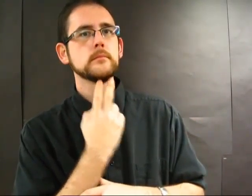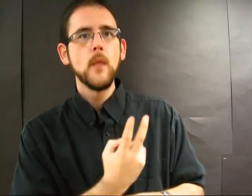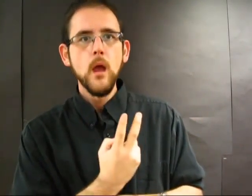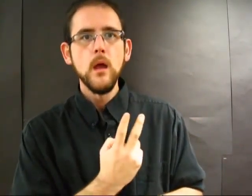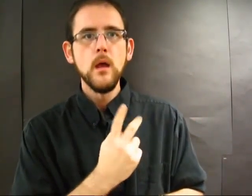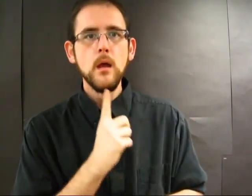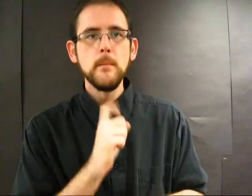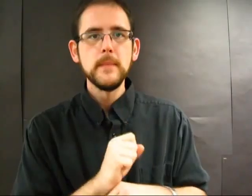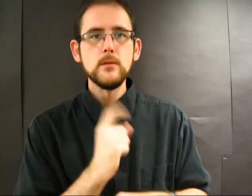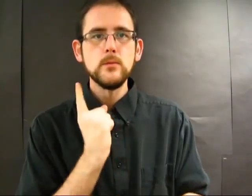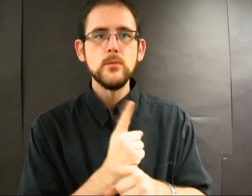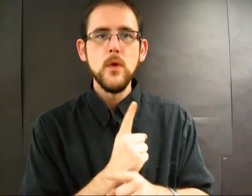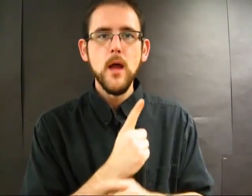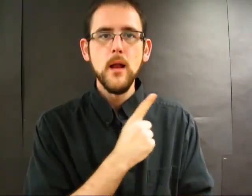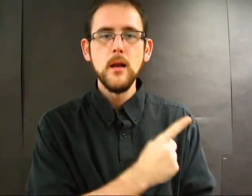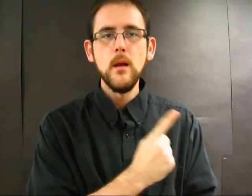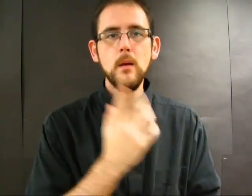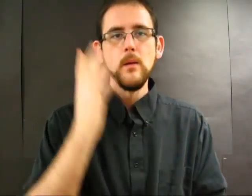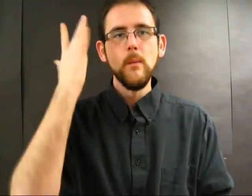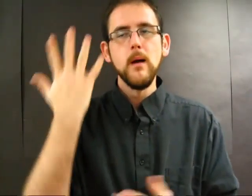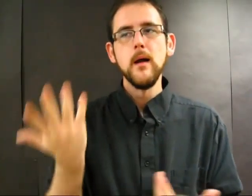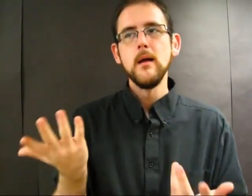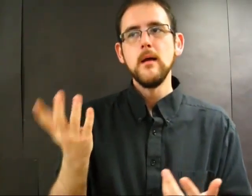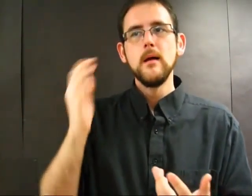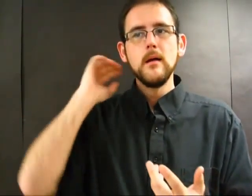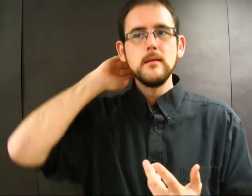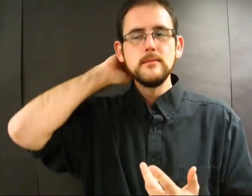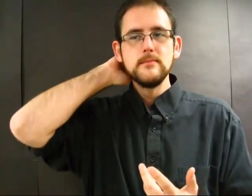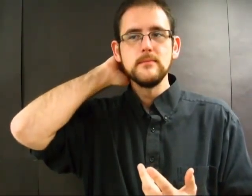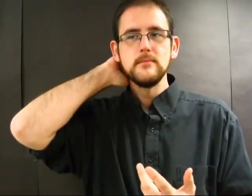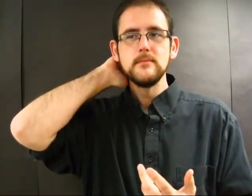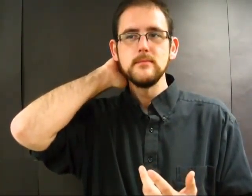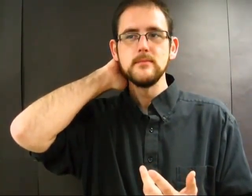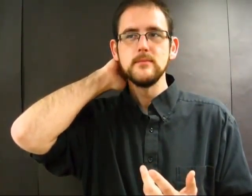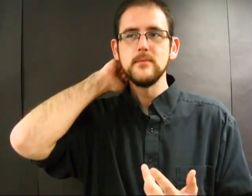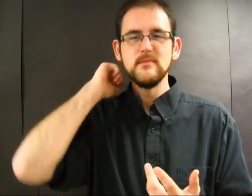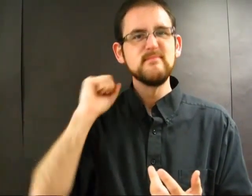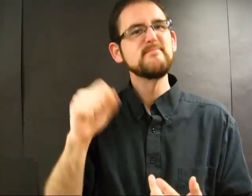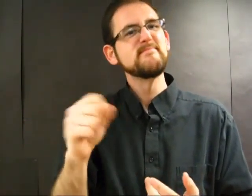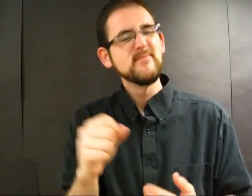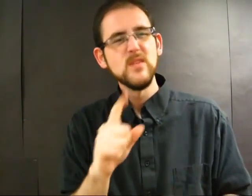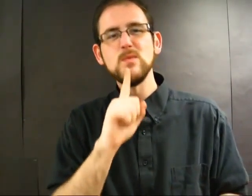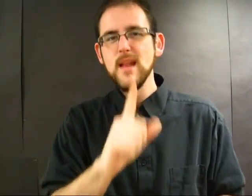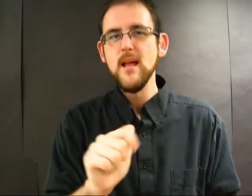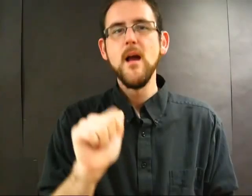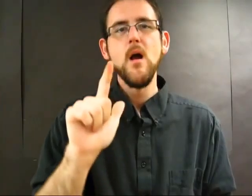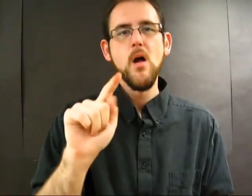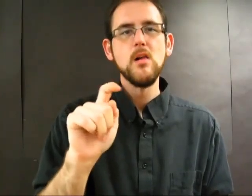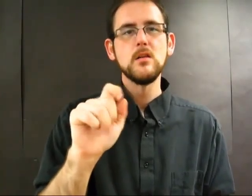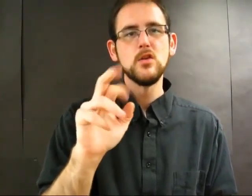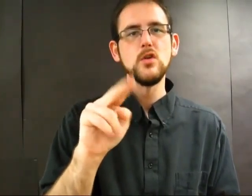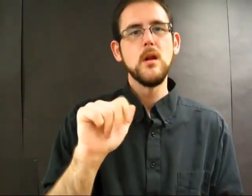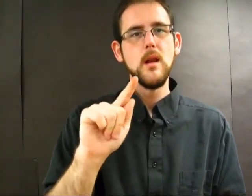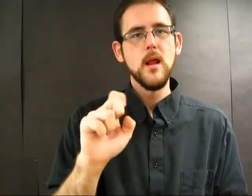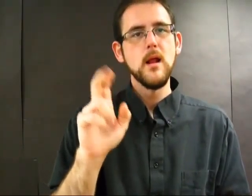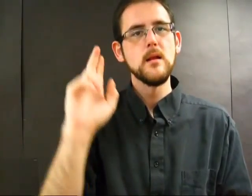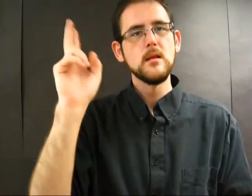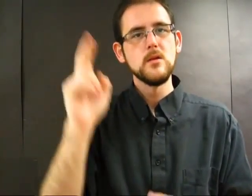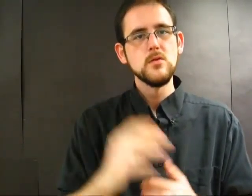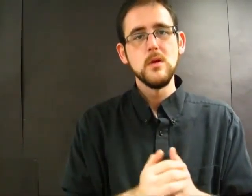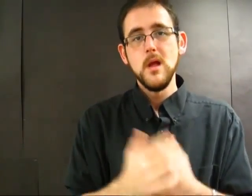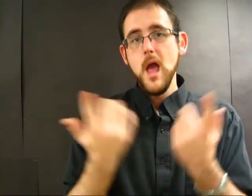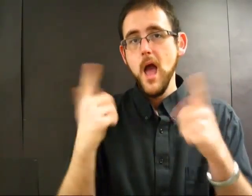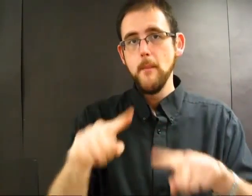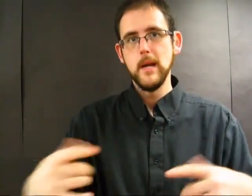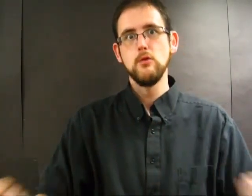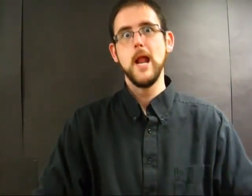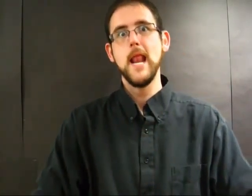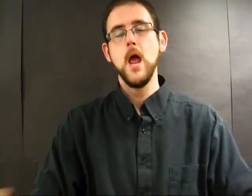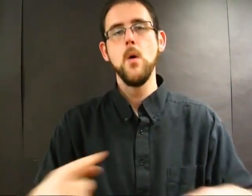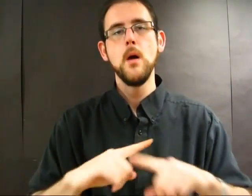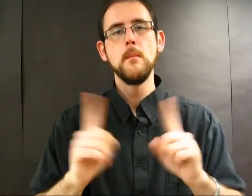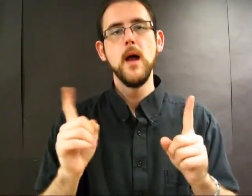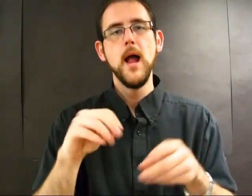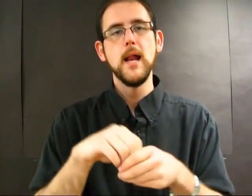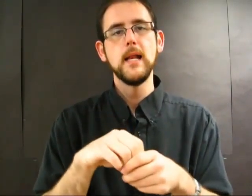she was right. It really is an alternate history happening right now, but in